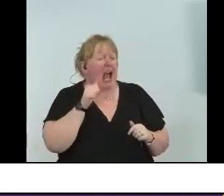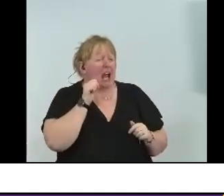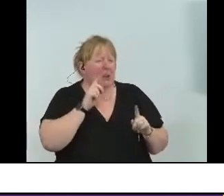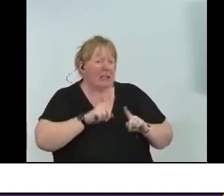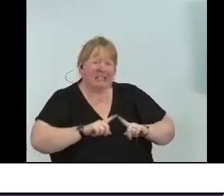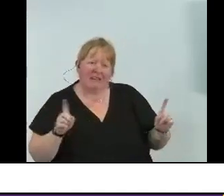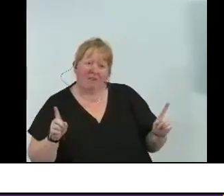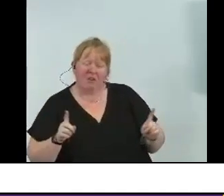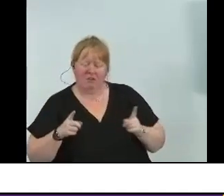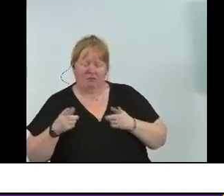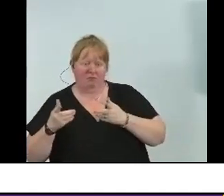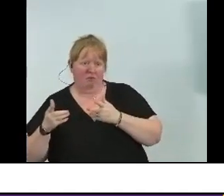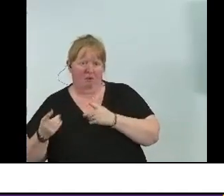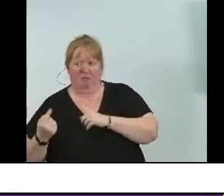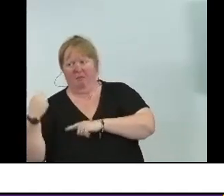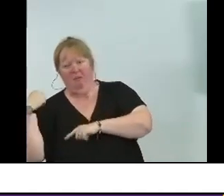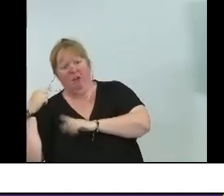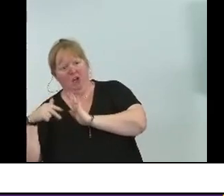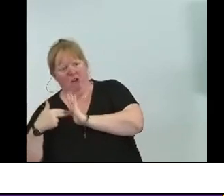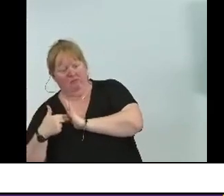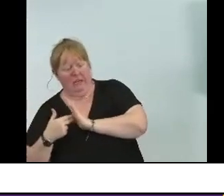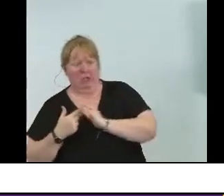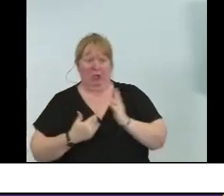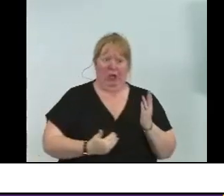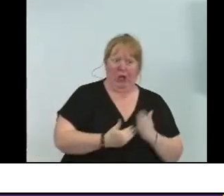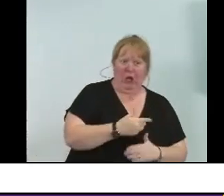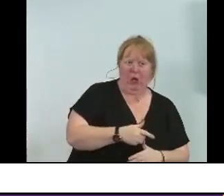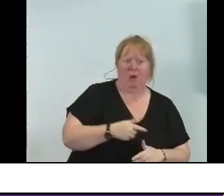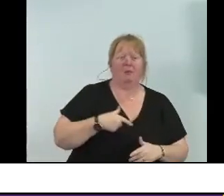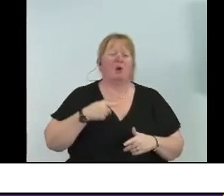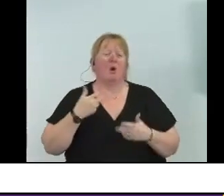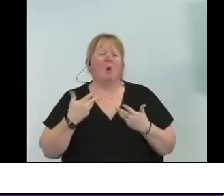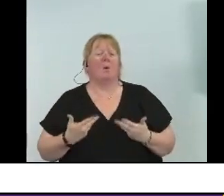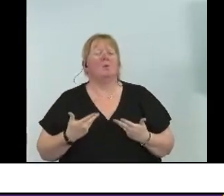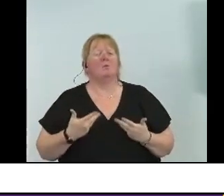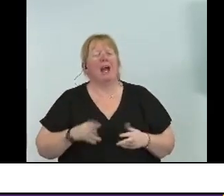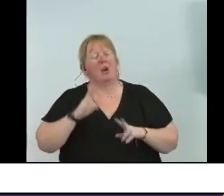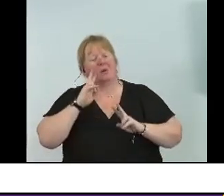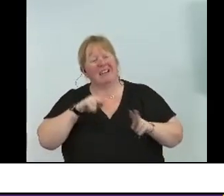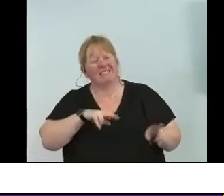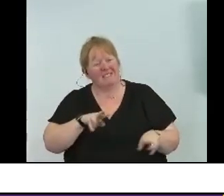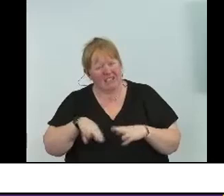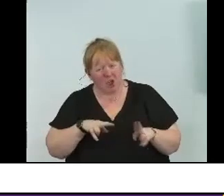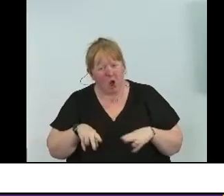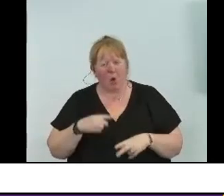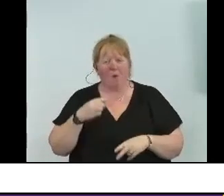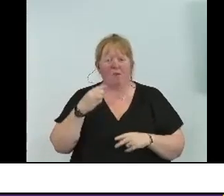So what you're going to see is the video of three models who worked with